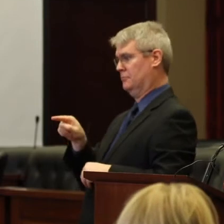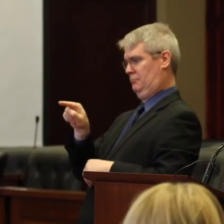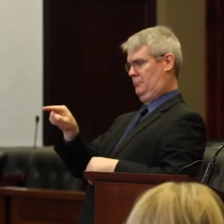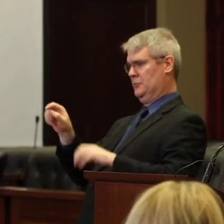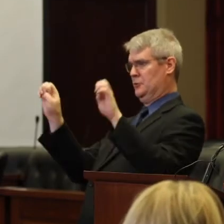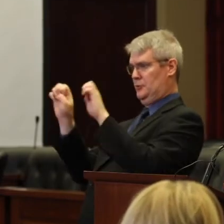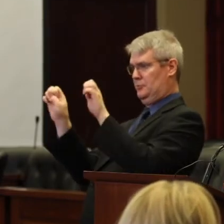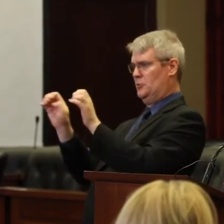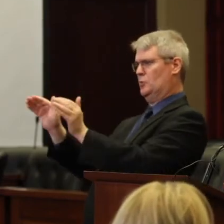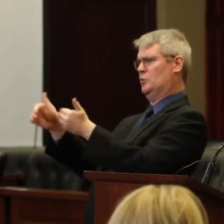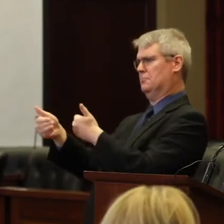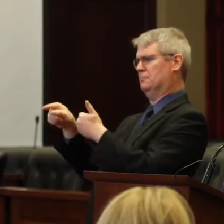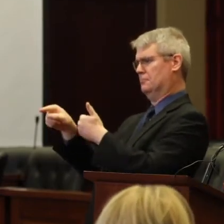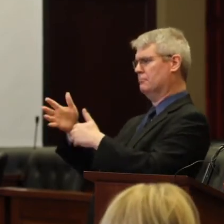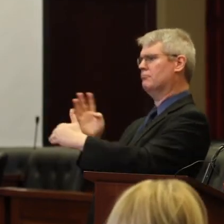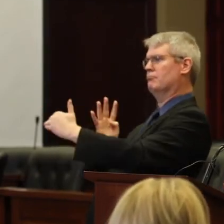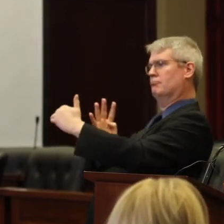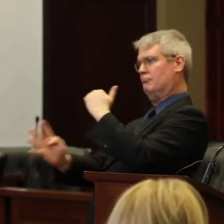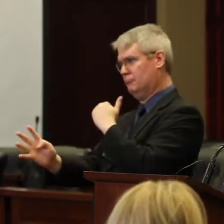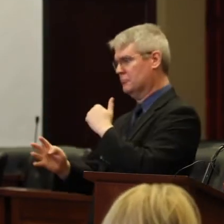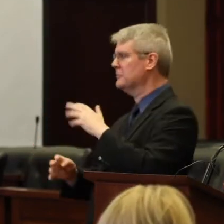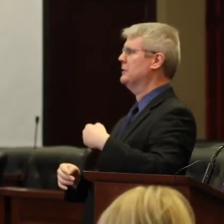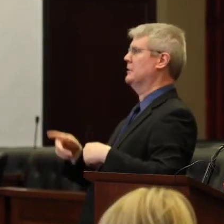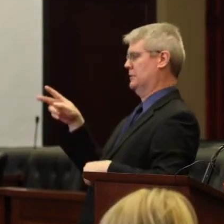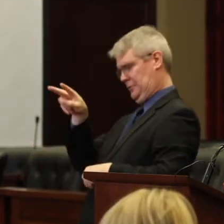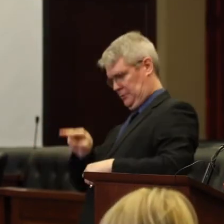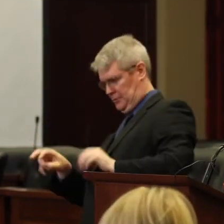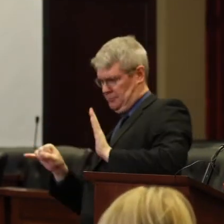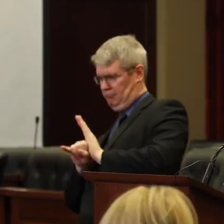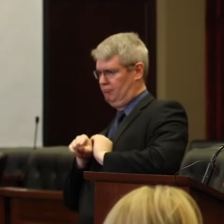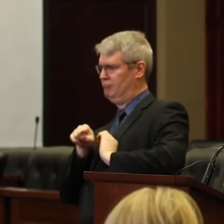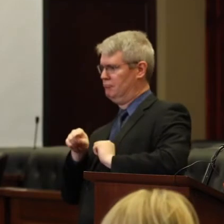And we look at this data because we wanna see, number one, the burden on the hospitals in their emergency departments.